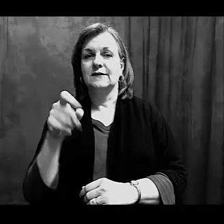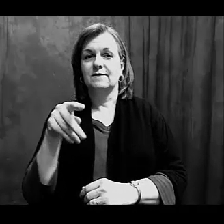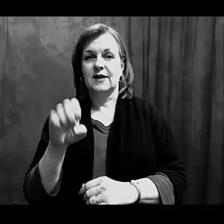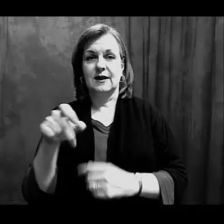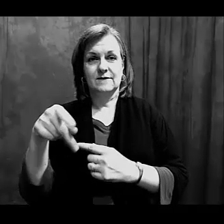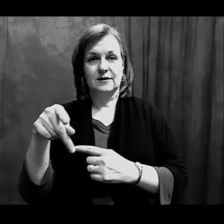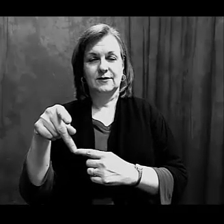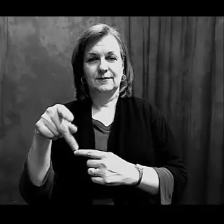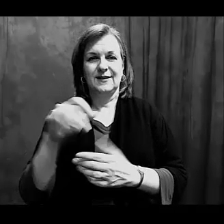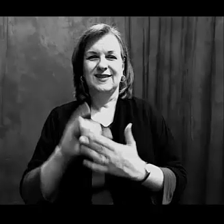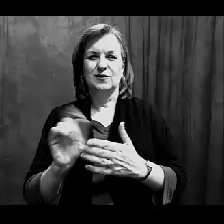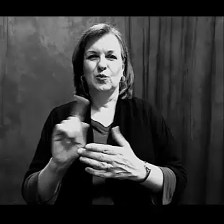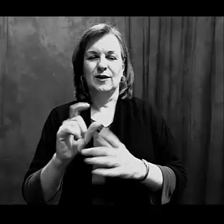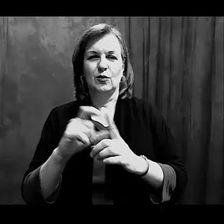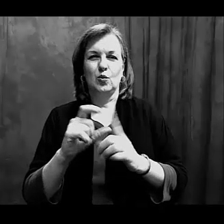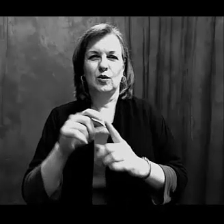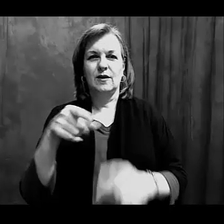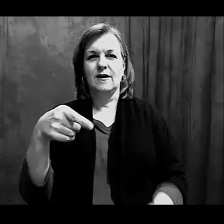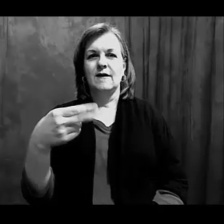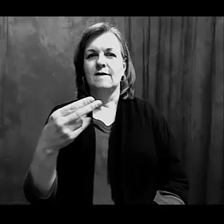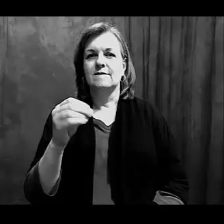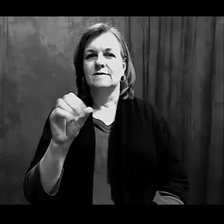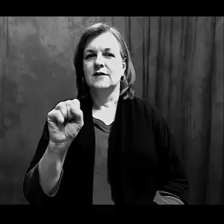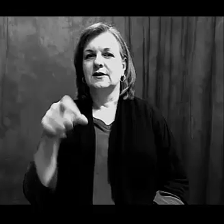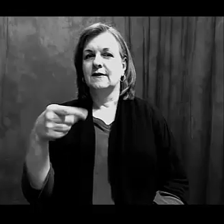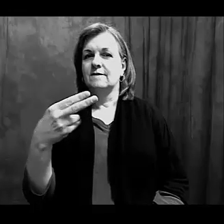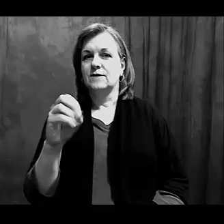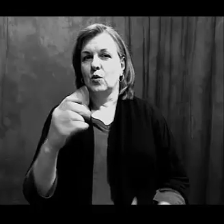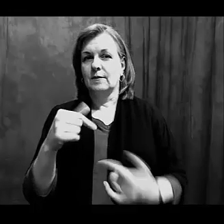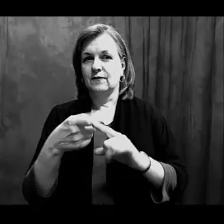so that's where the "phospho" comes from